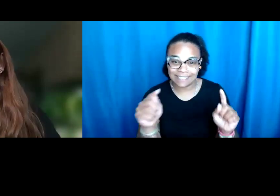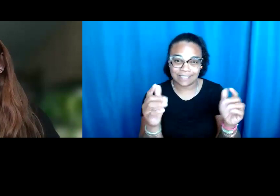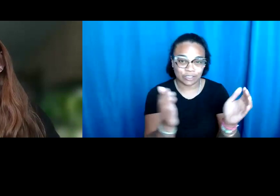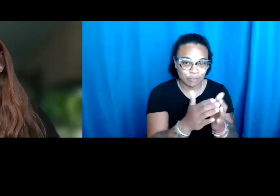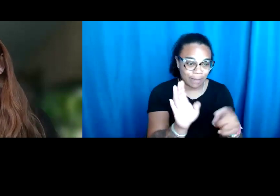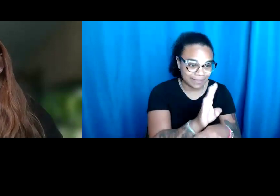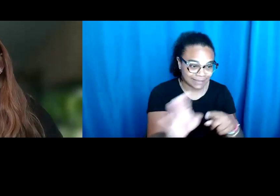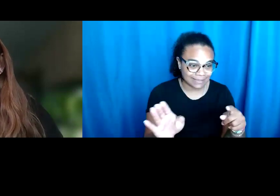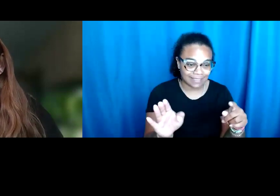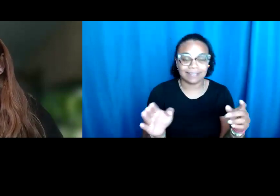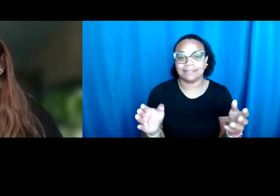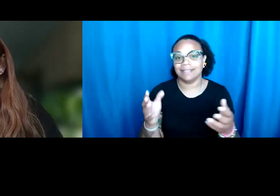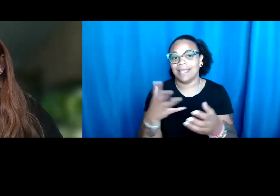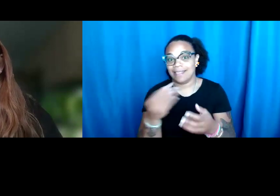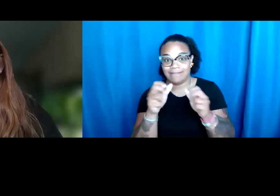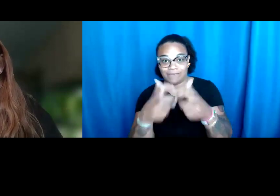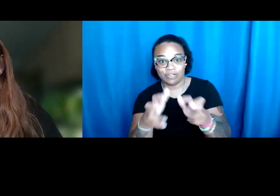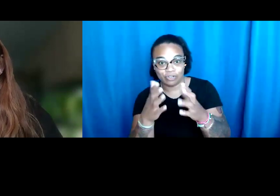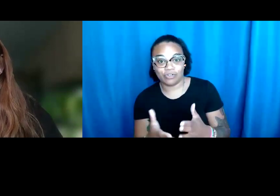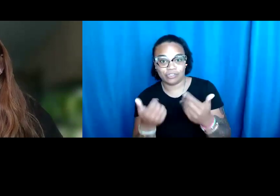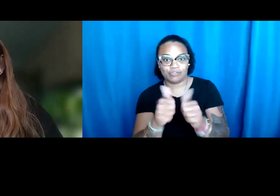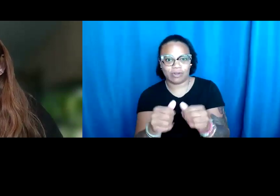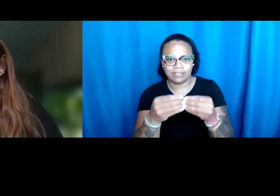with our funders so that we are building out this network.